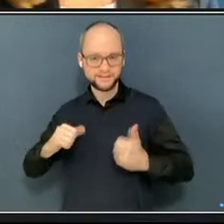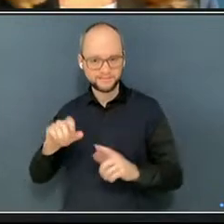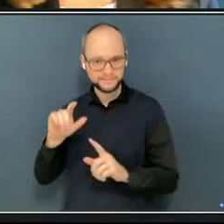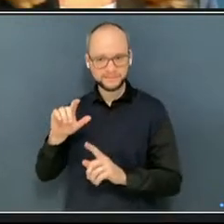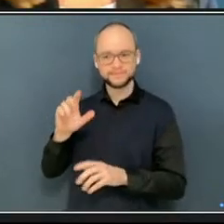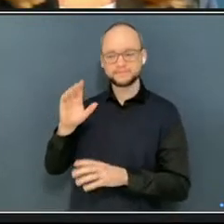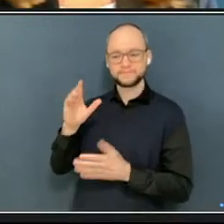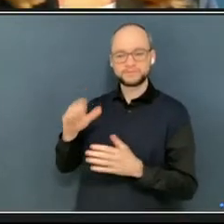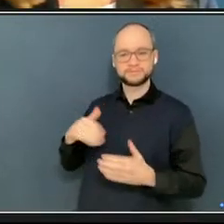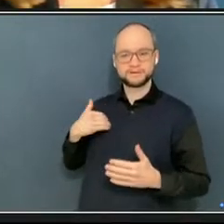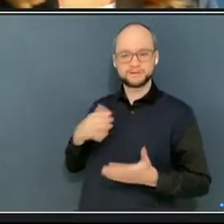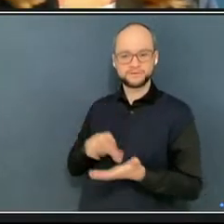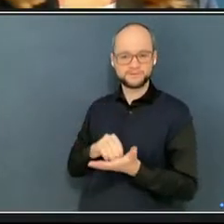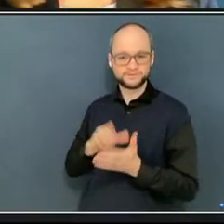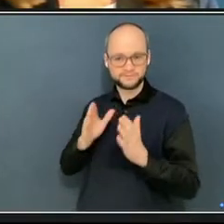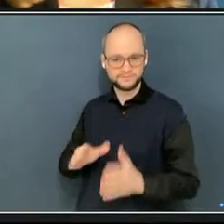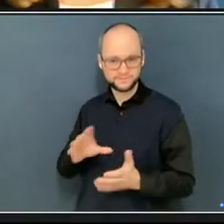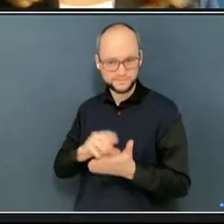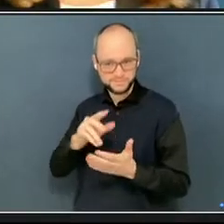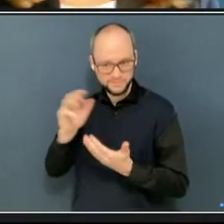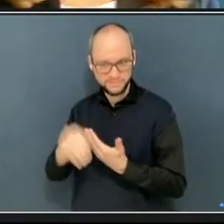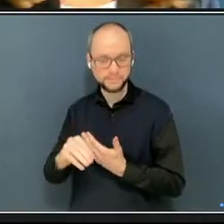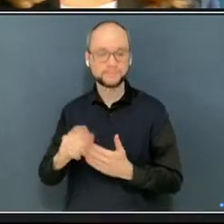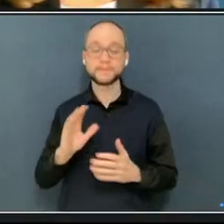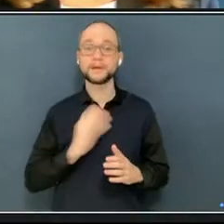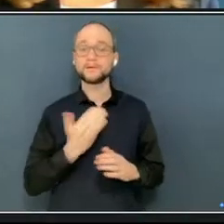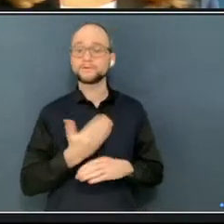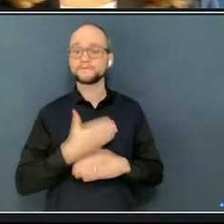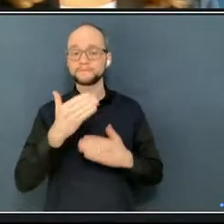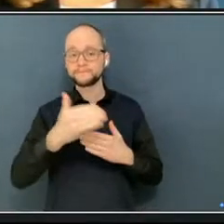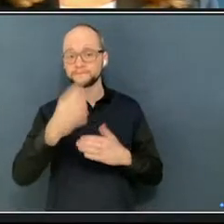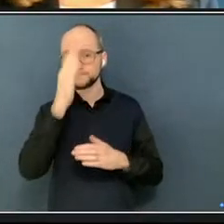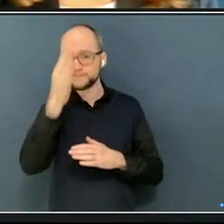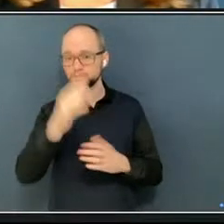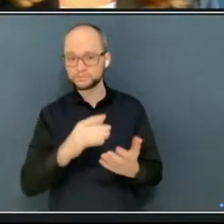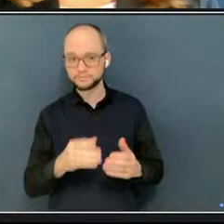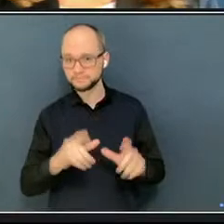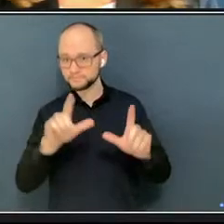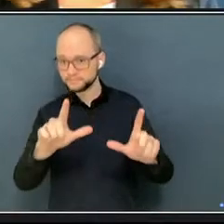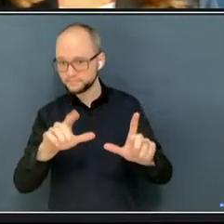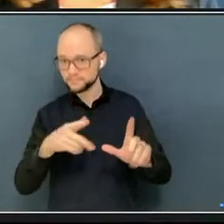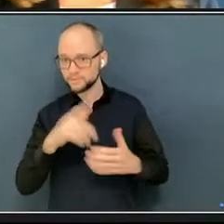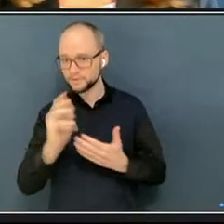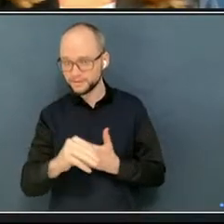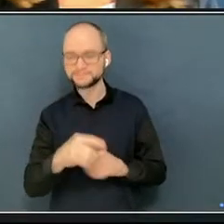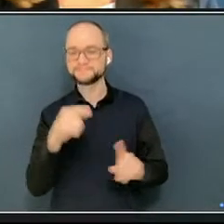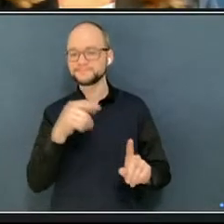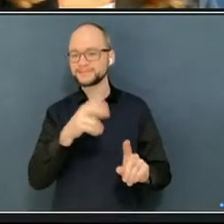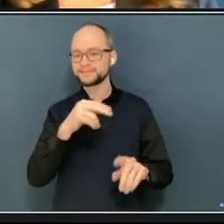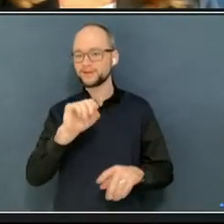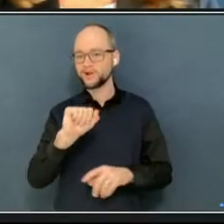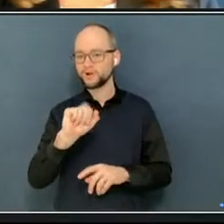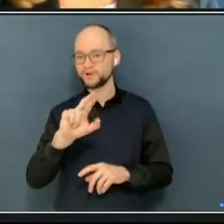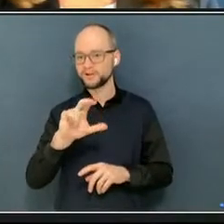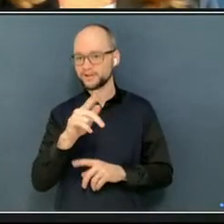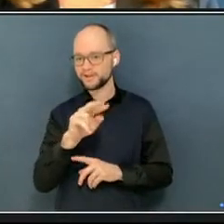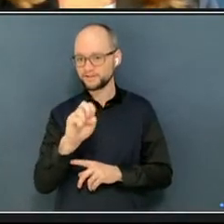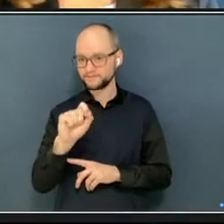on the National Archives website archives.gov under attend an event and on the Facebook page.